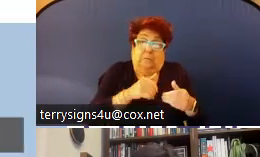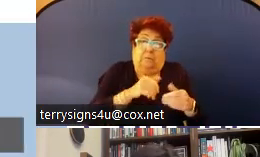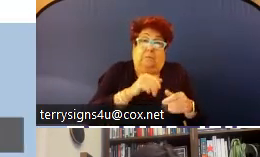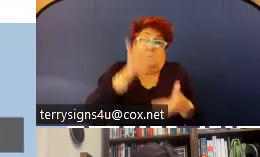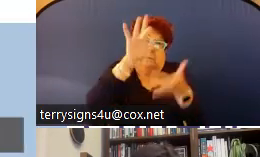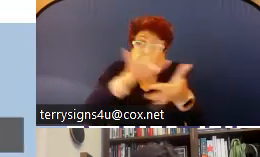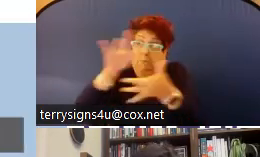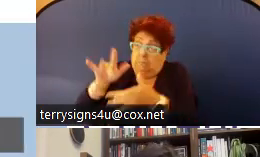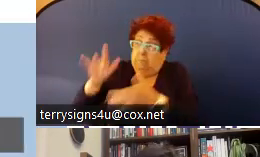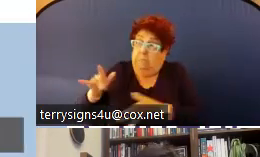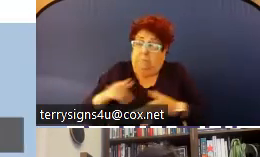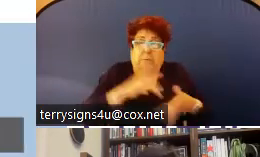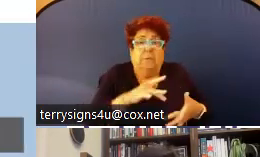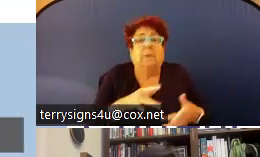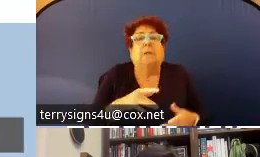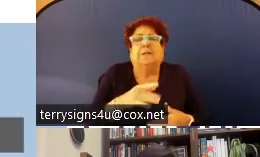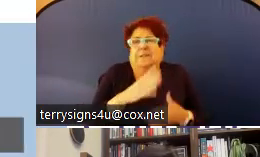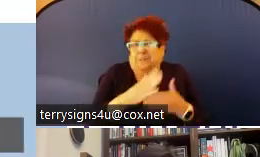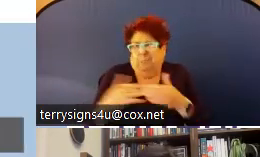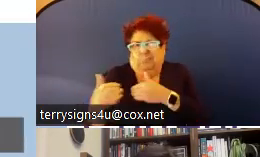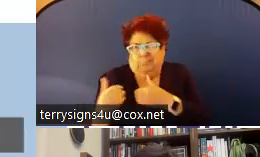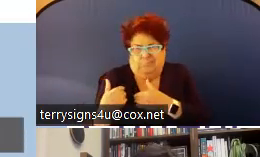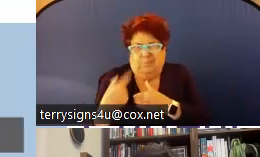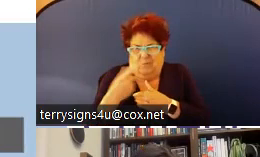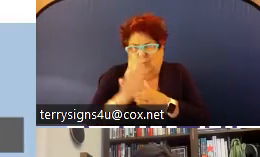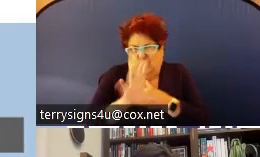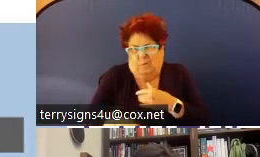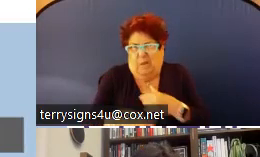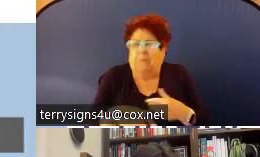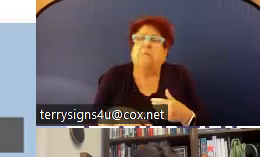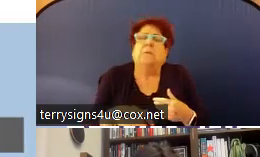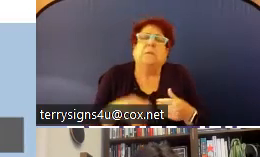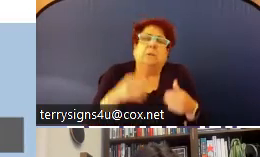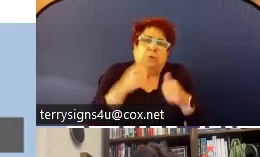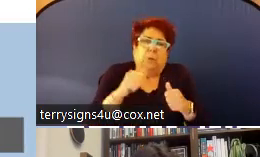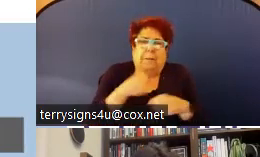doing that navigation, and tried to streamline that. That homeowner now fills out a unified